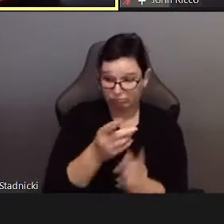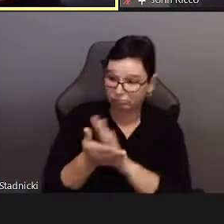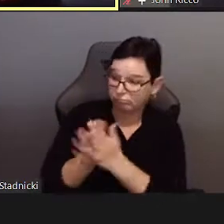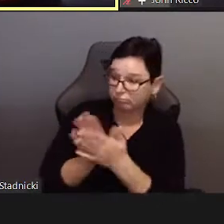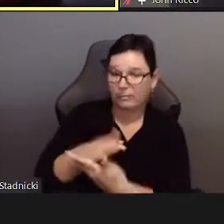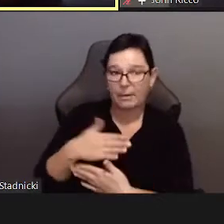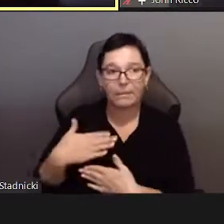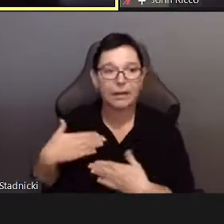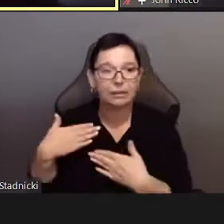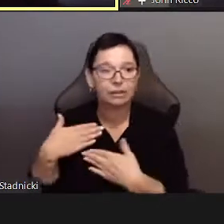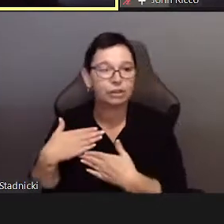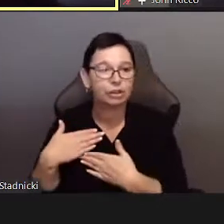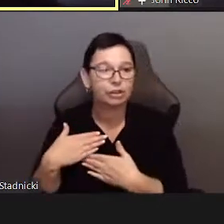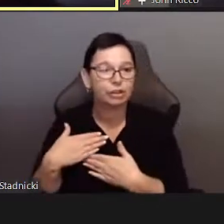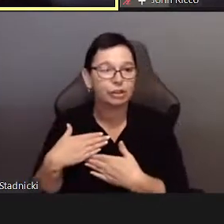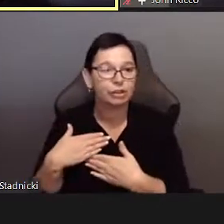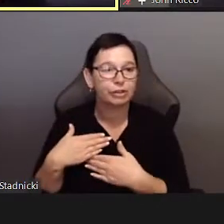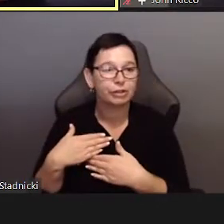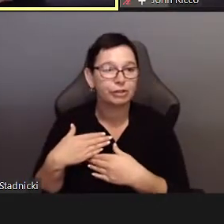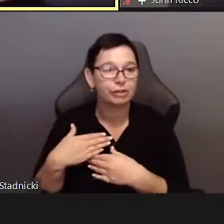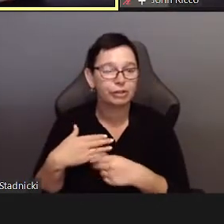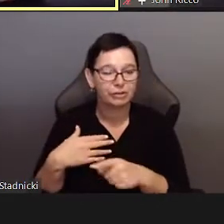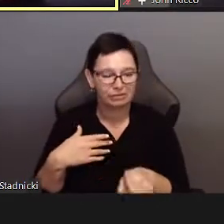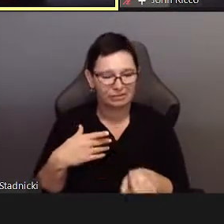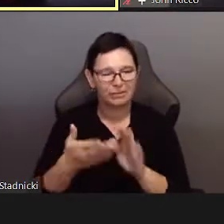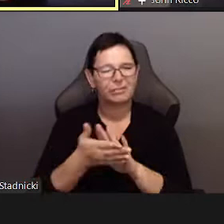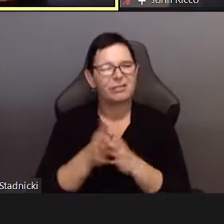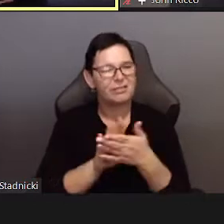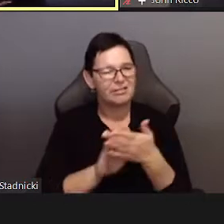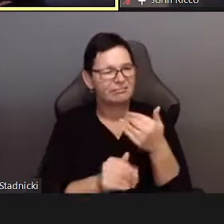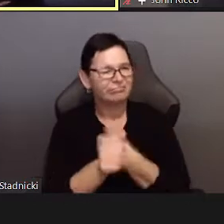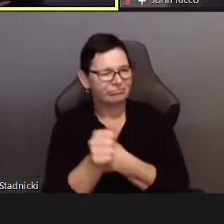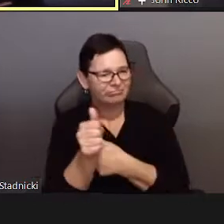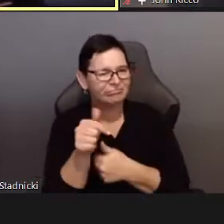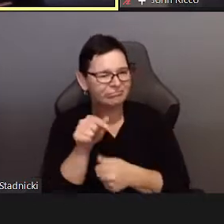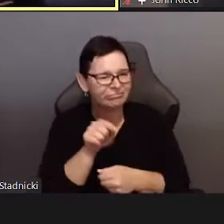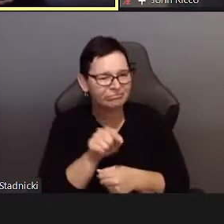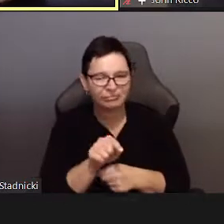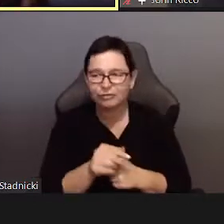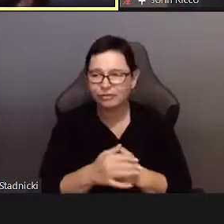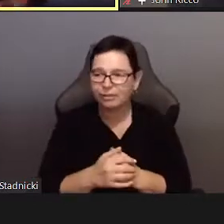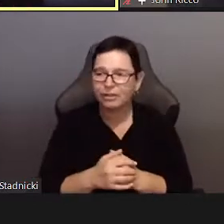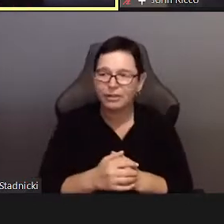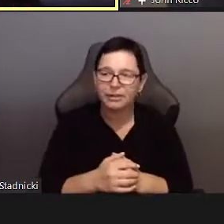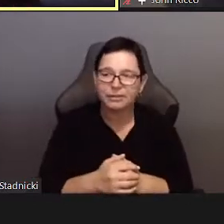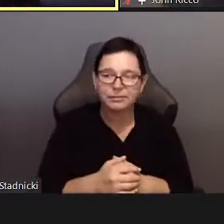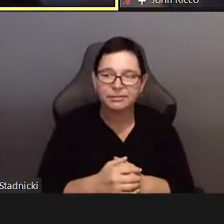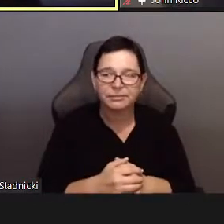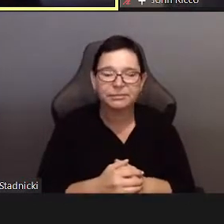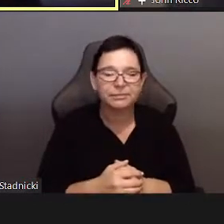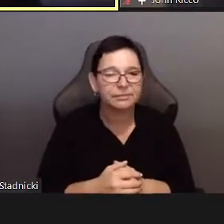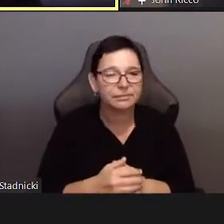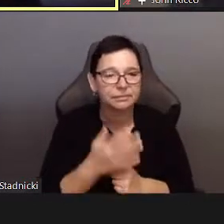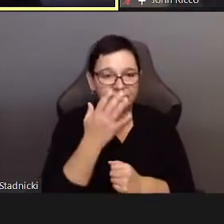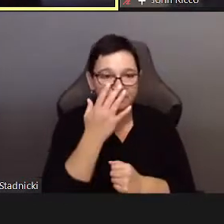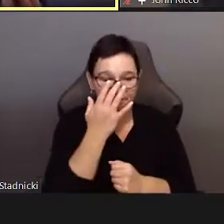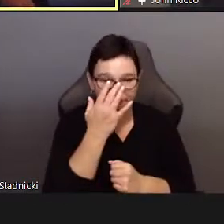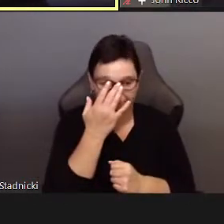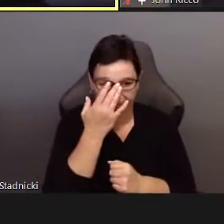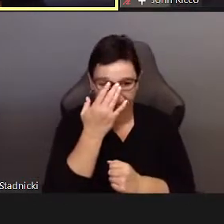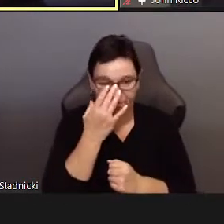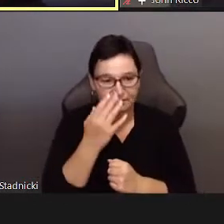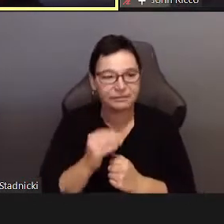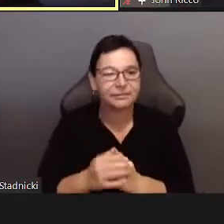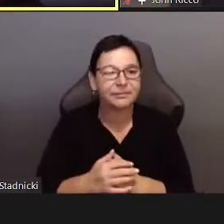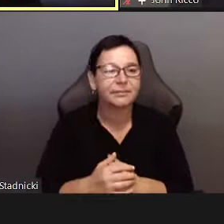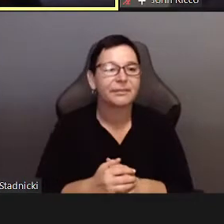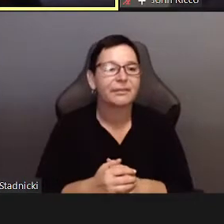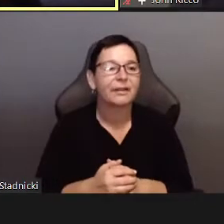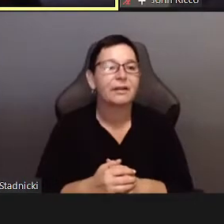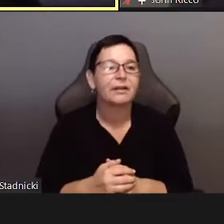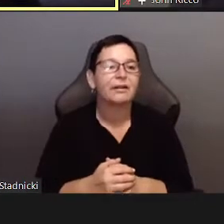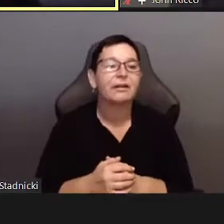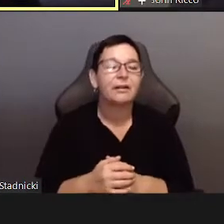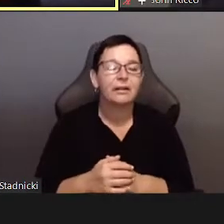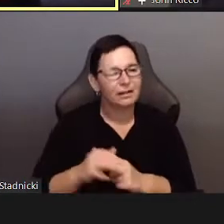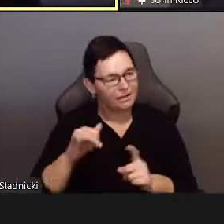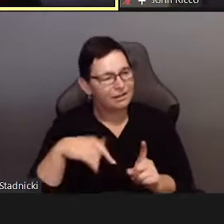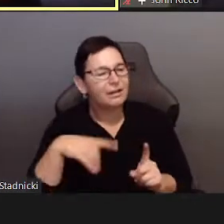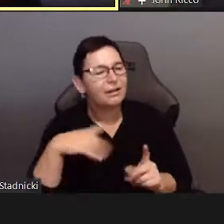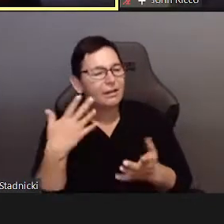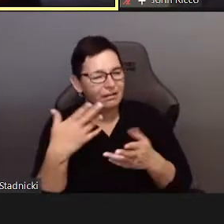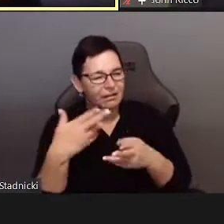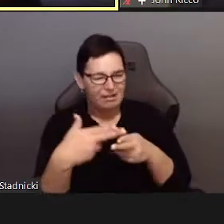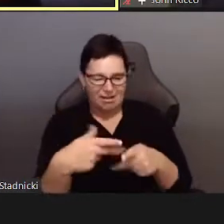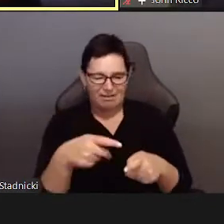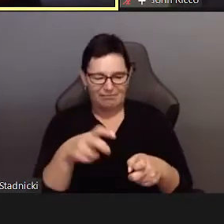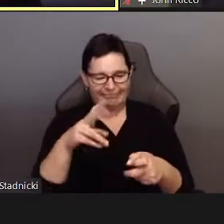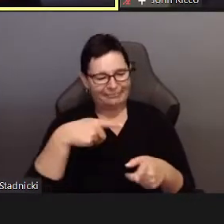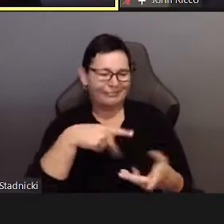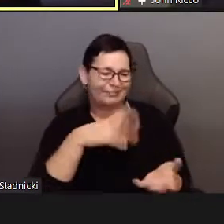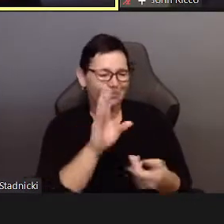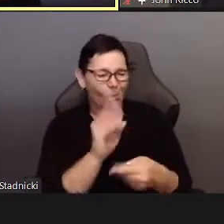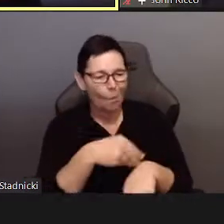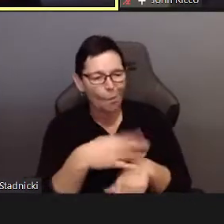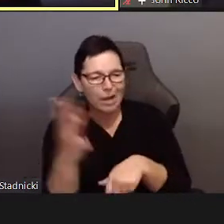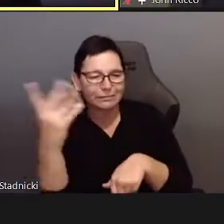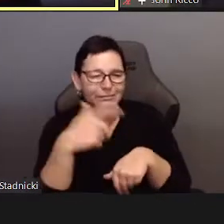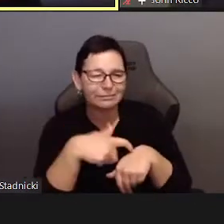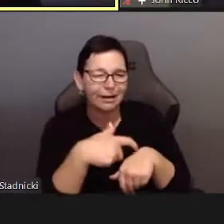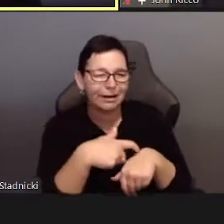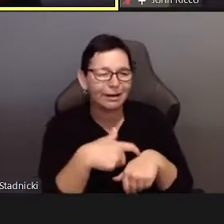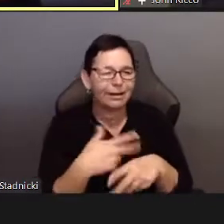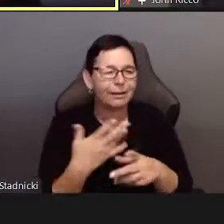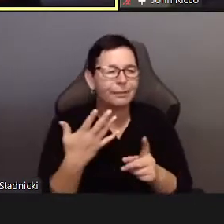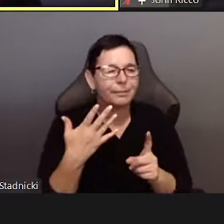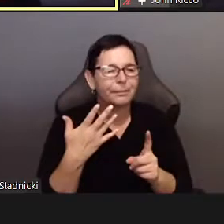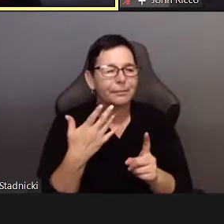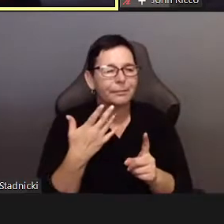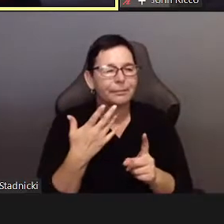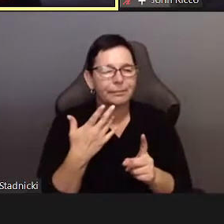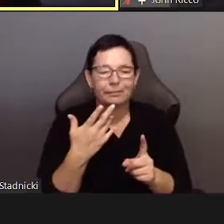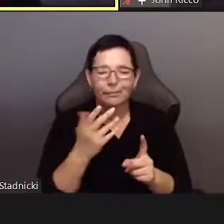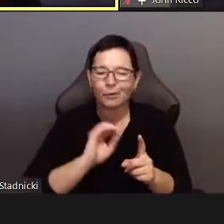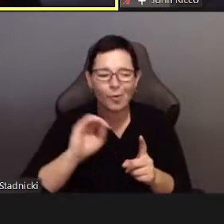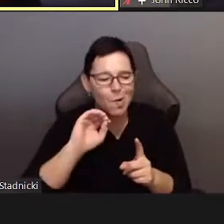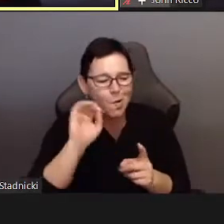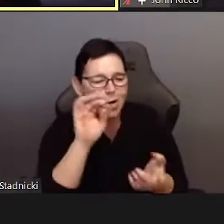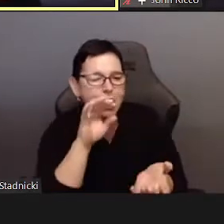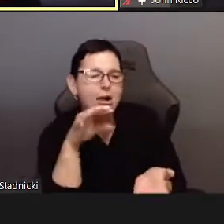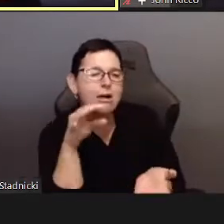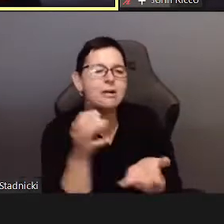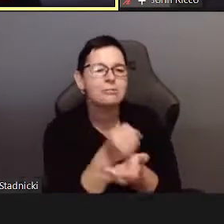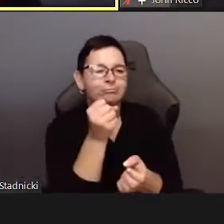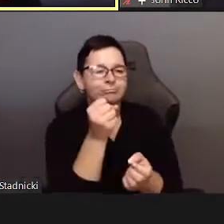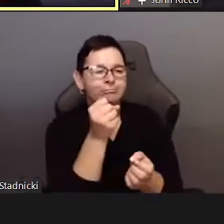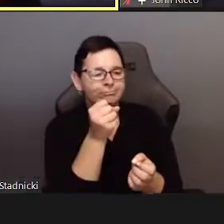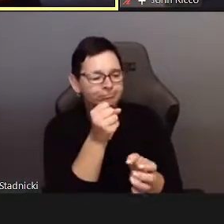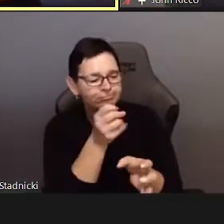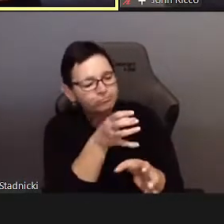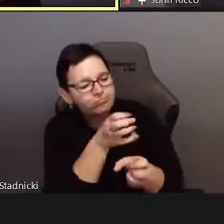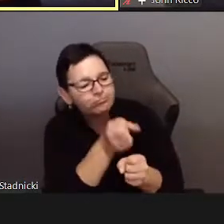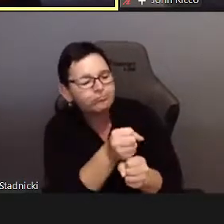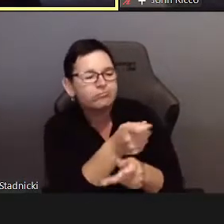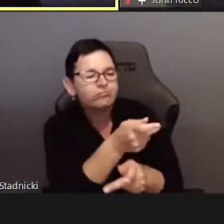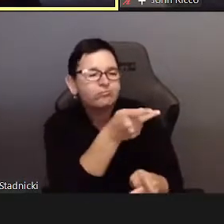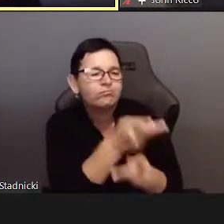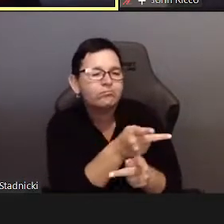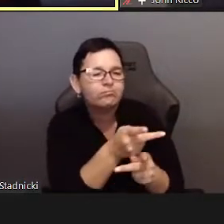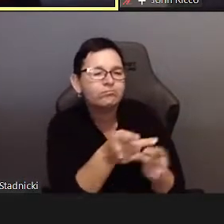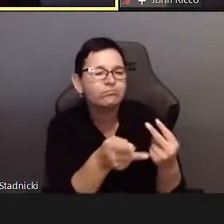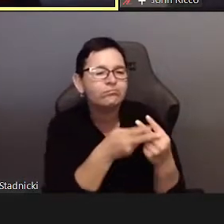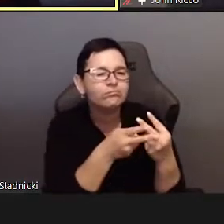they have an economic reality and make people money